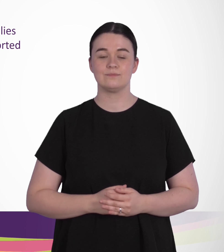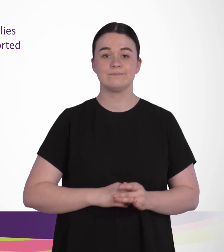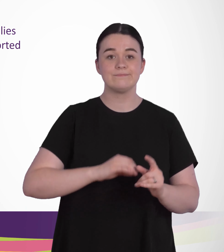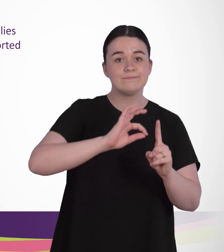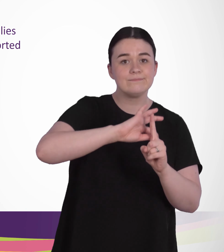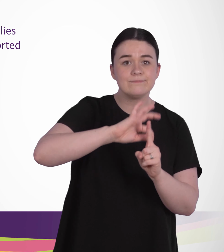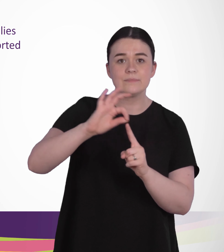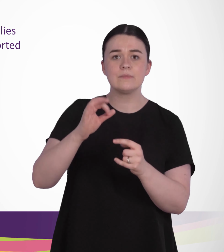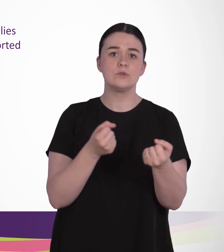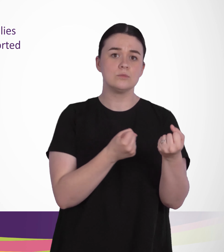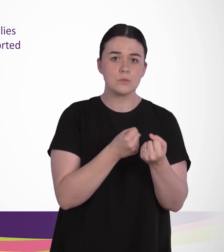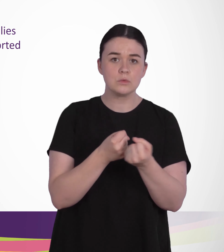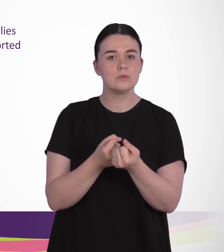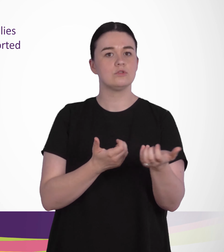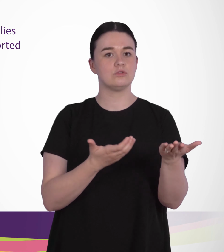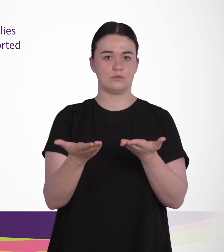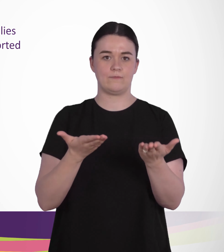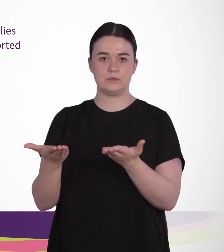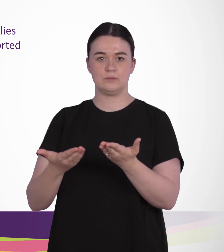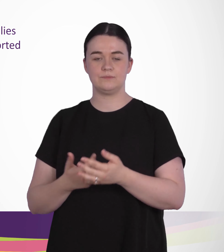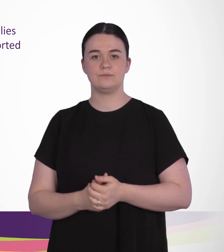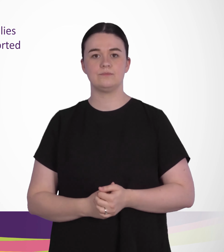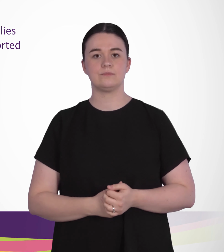Improving supports and services